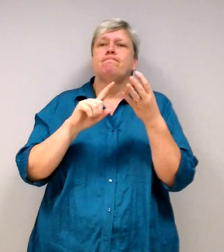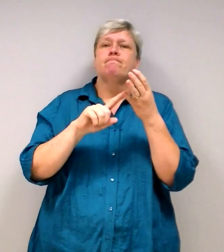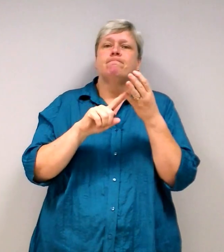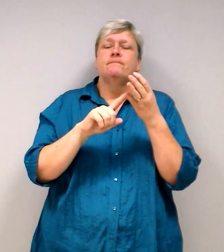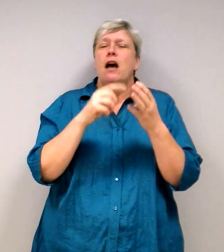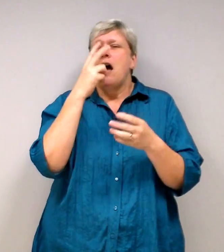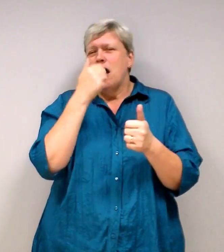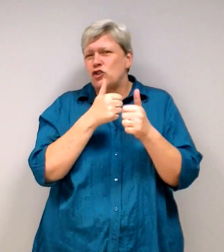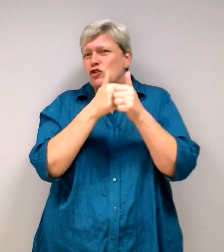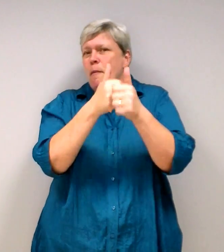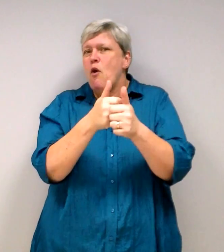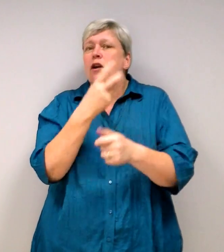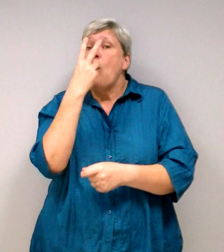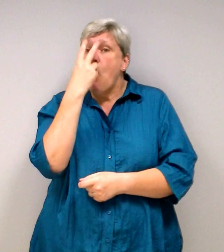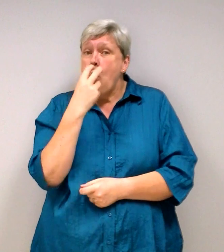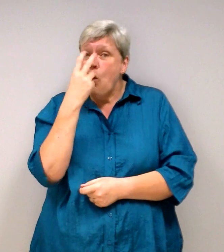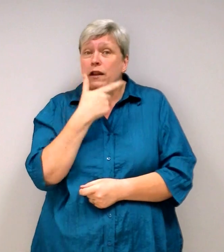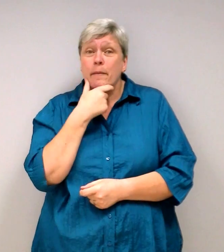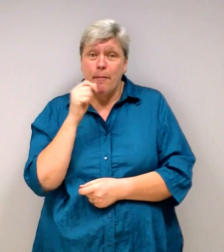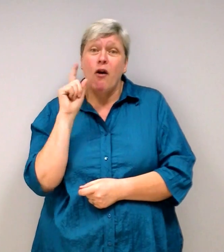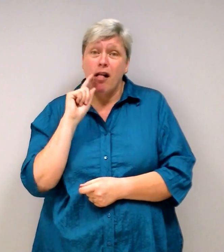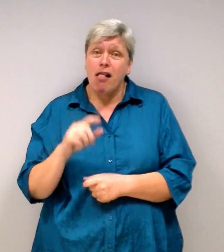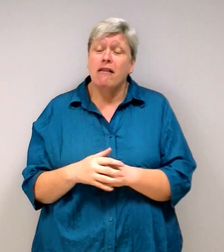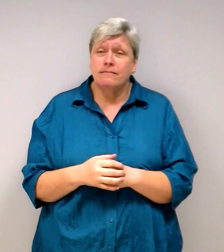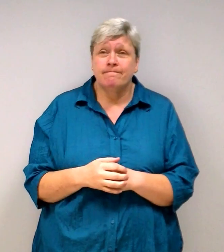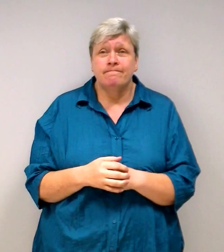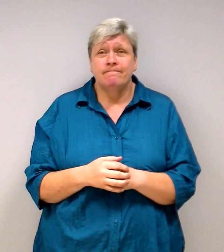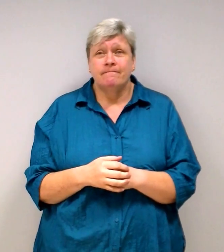Support for Older People;